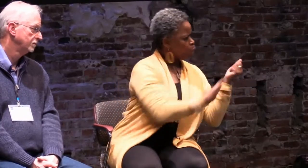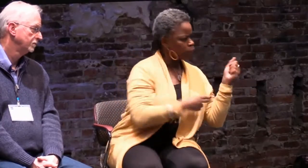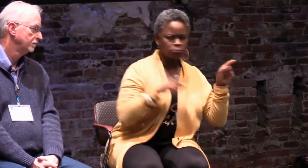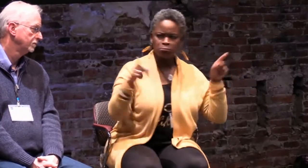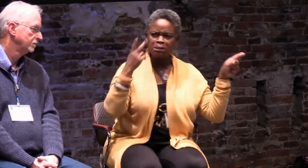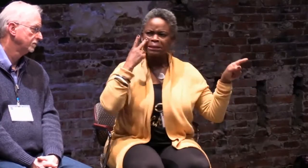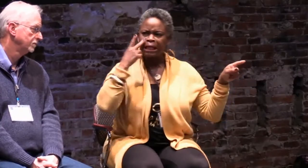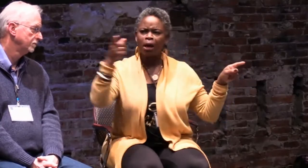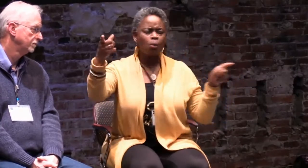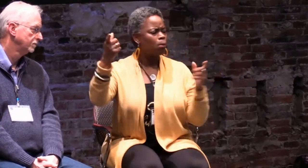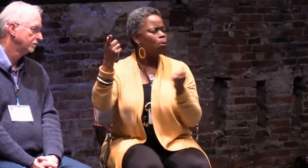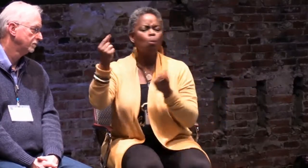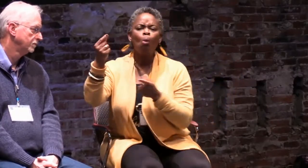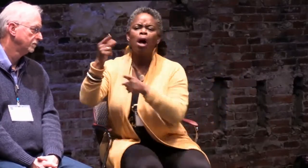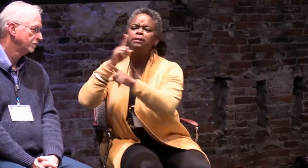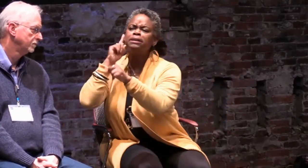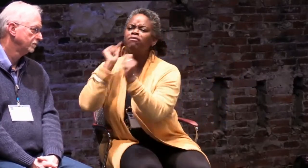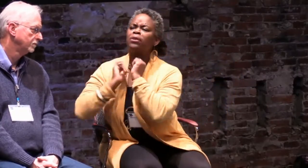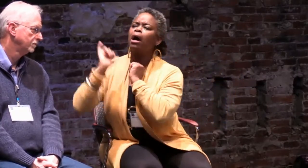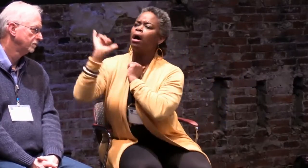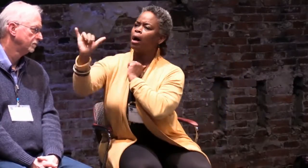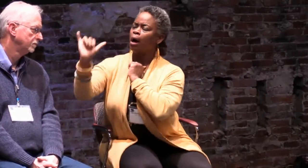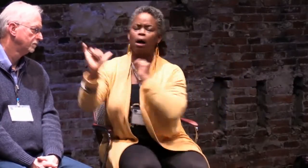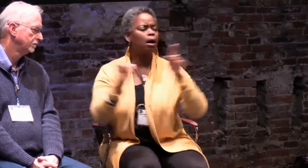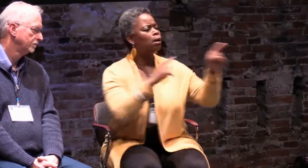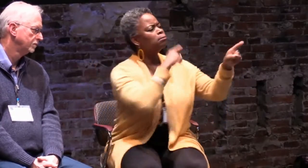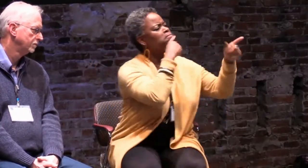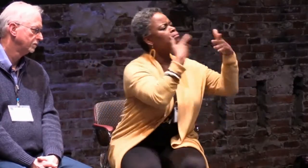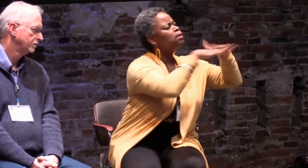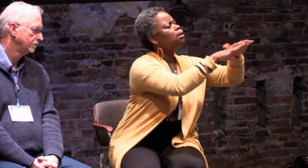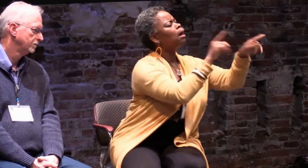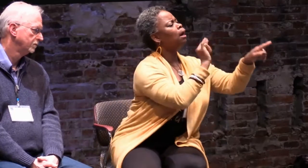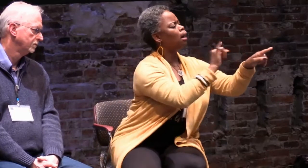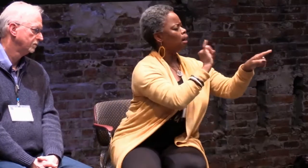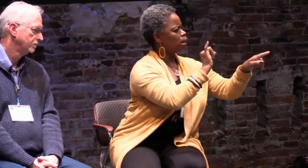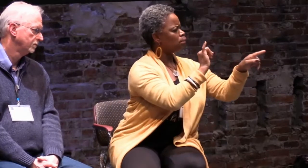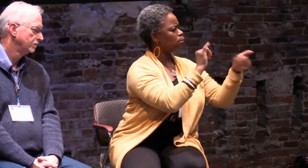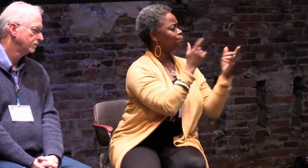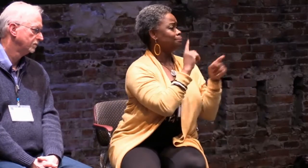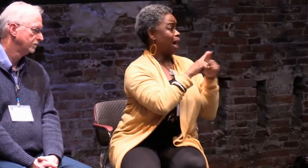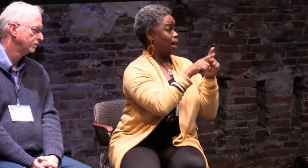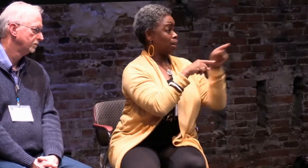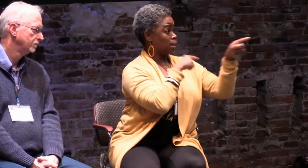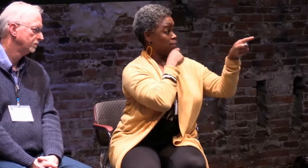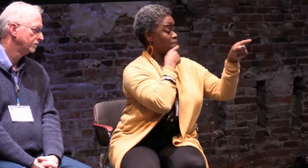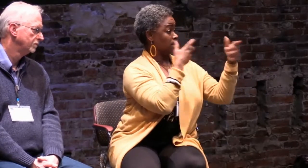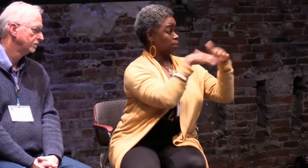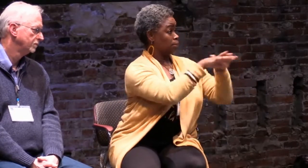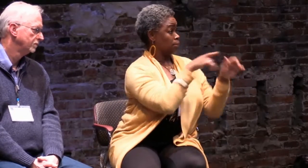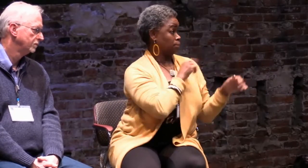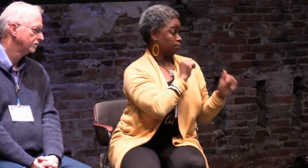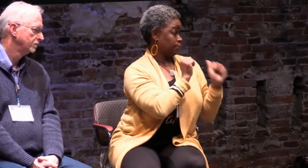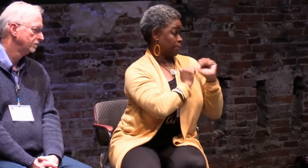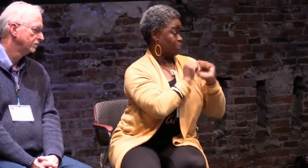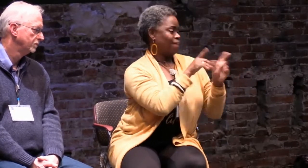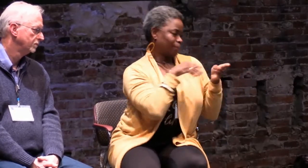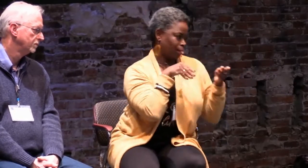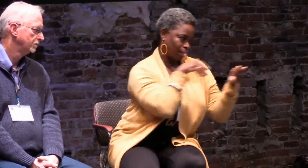to be a professional, do both. Do both. See what it looks like being educated in a deaf environment